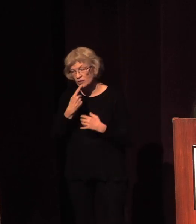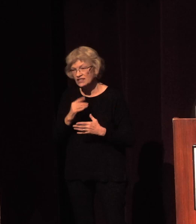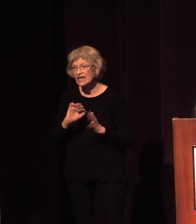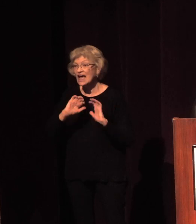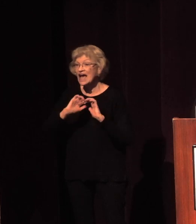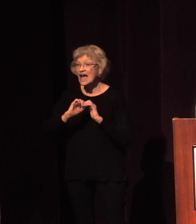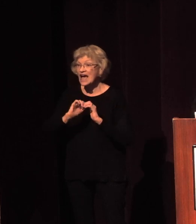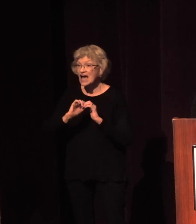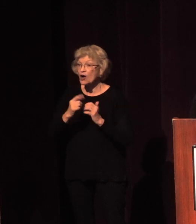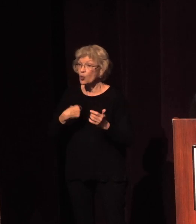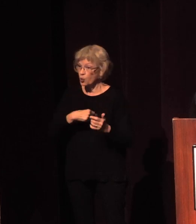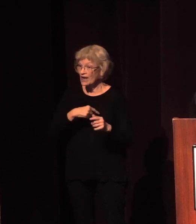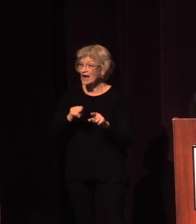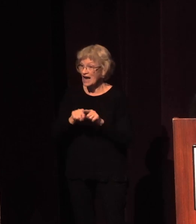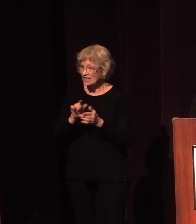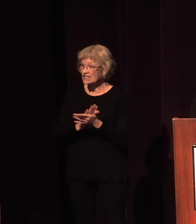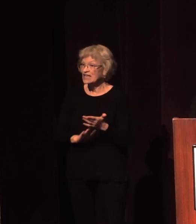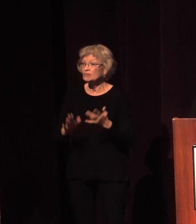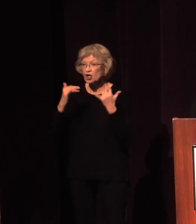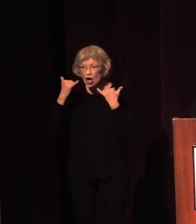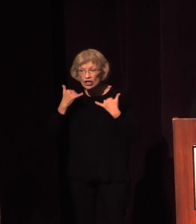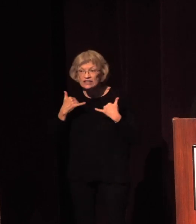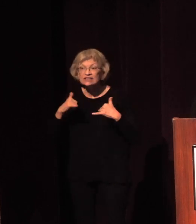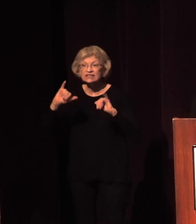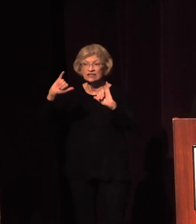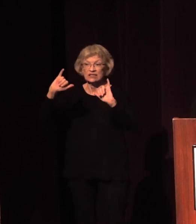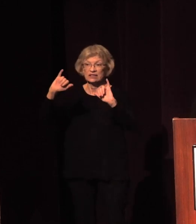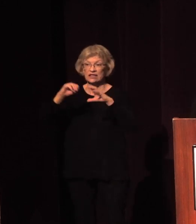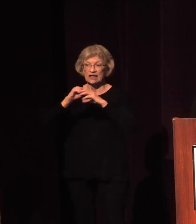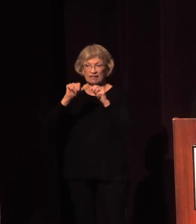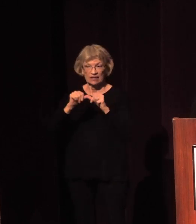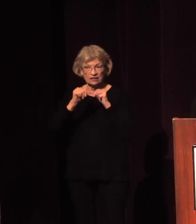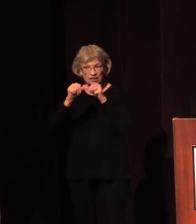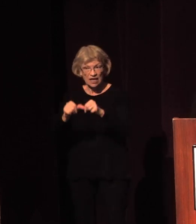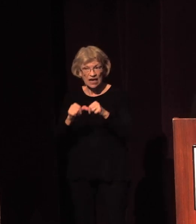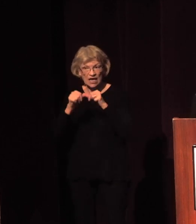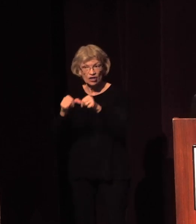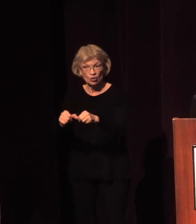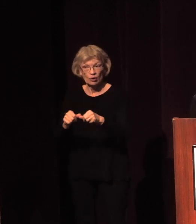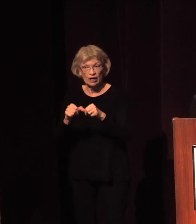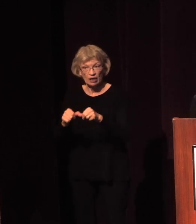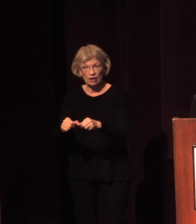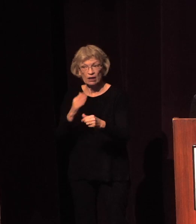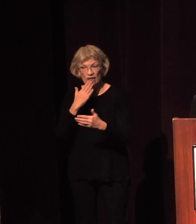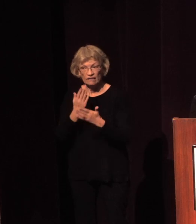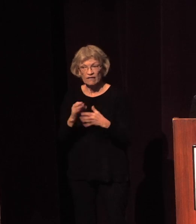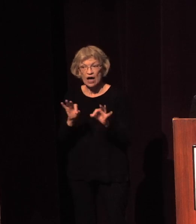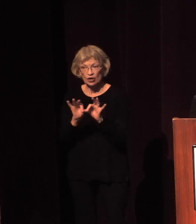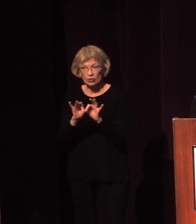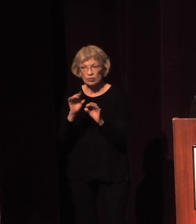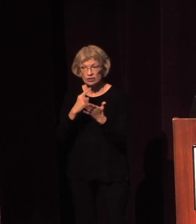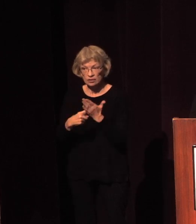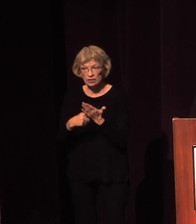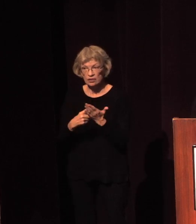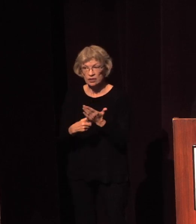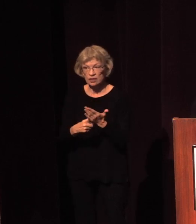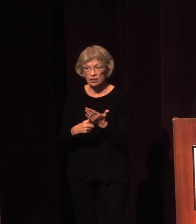inadequate campus responses to past racist incidents. So all of these points I would argue to how we as a campus still are in these critical conversations.